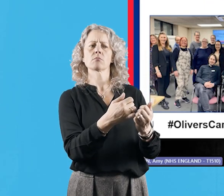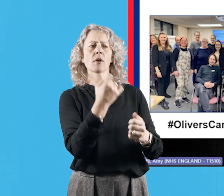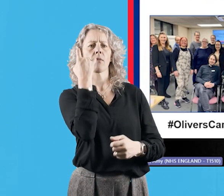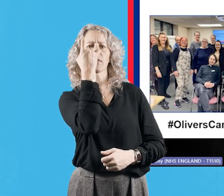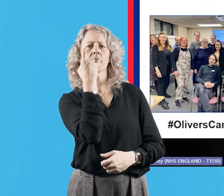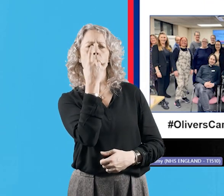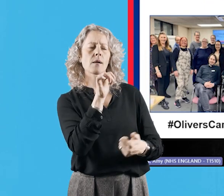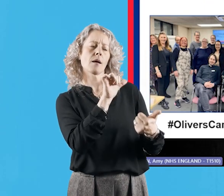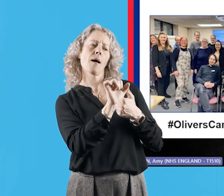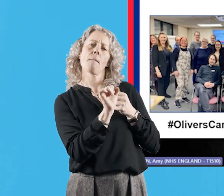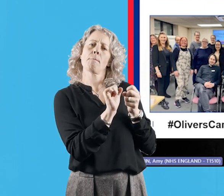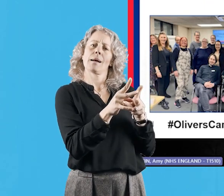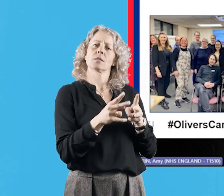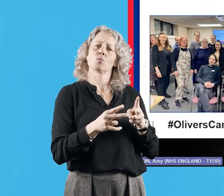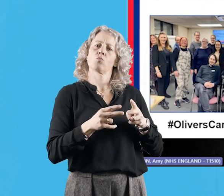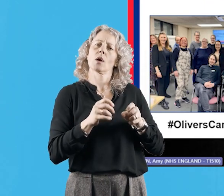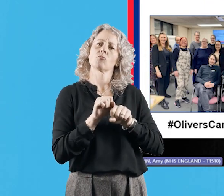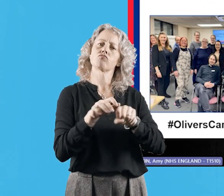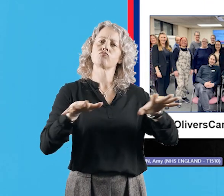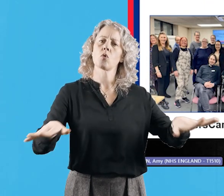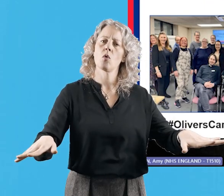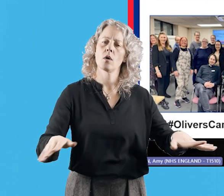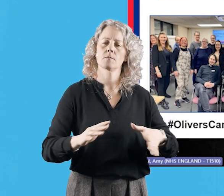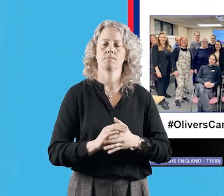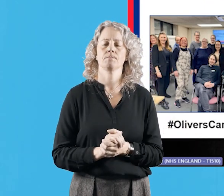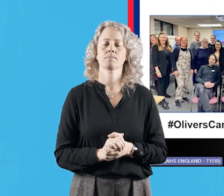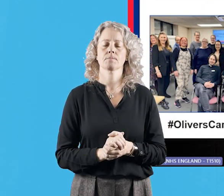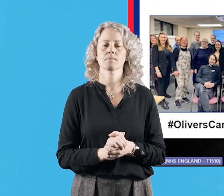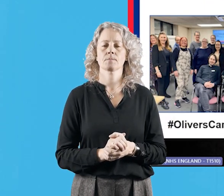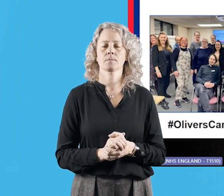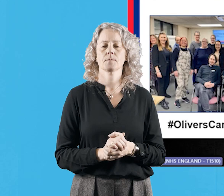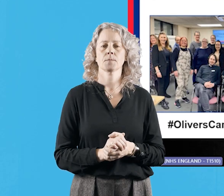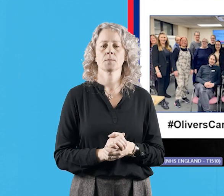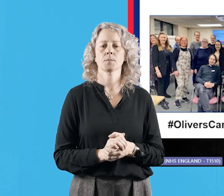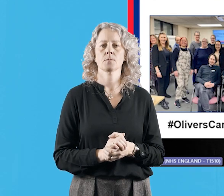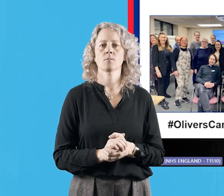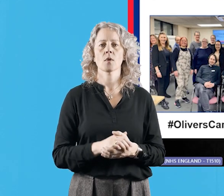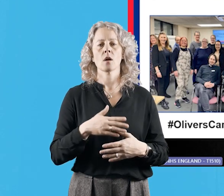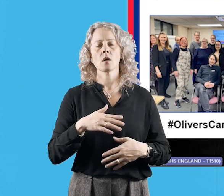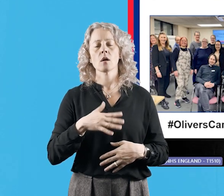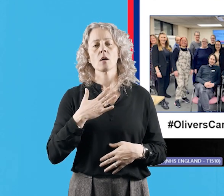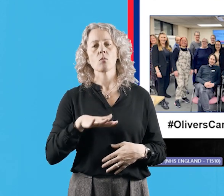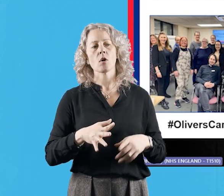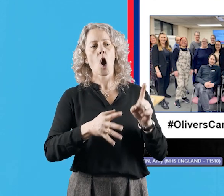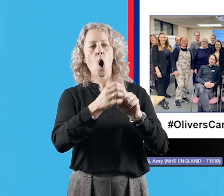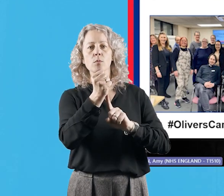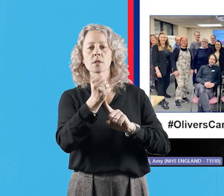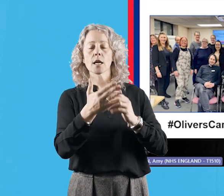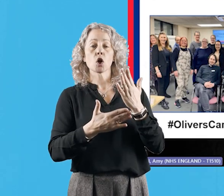the best way to roll this out? And we want to take really the opportunity of the new NHS